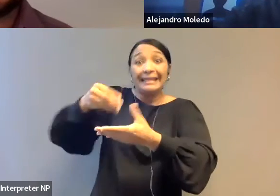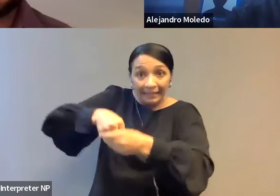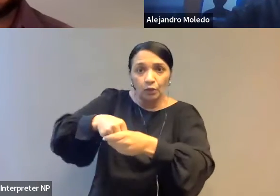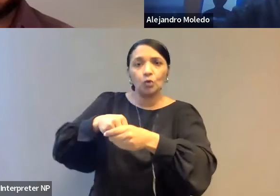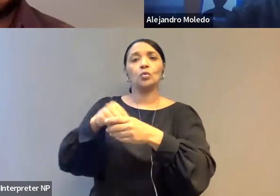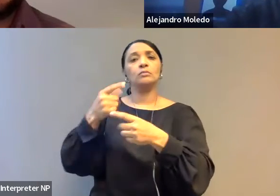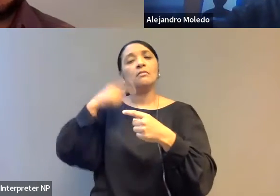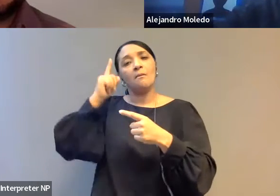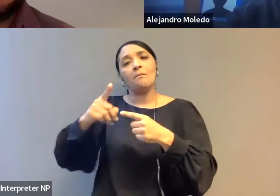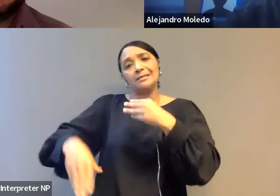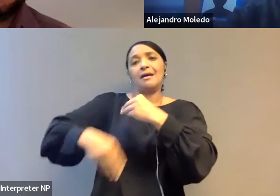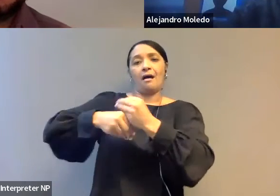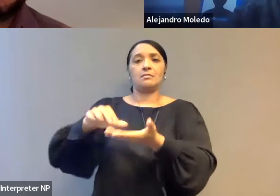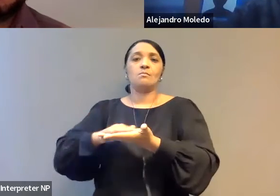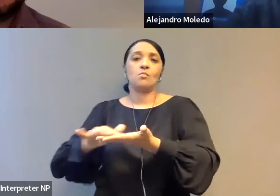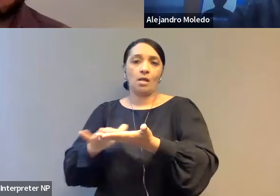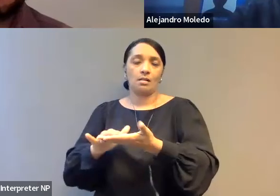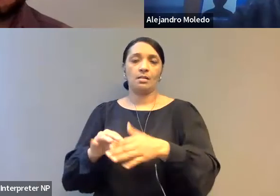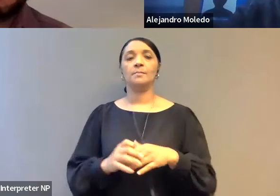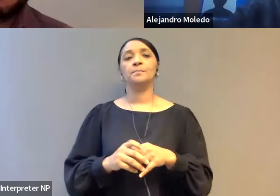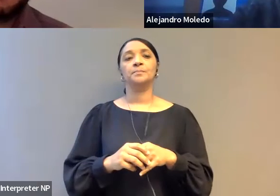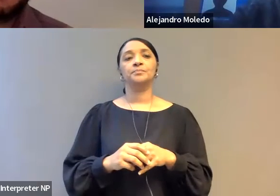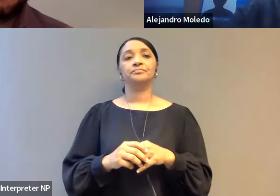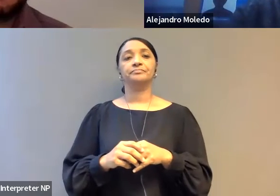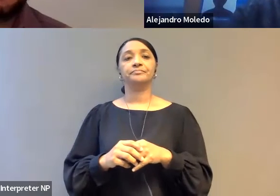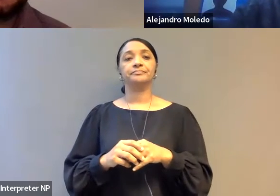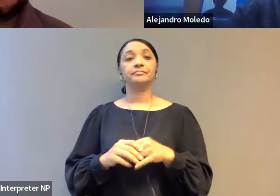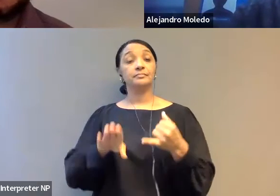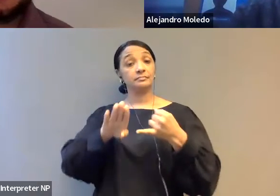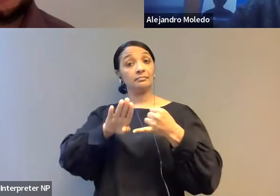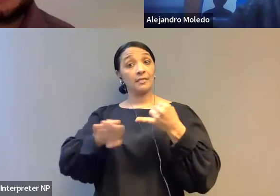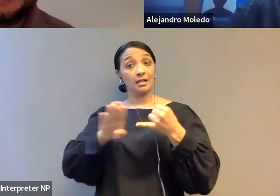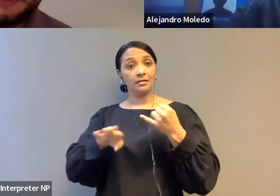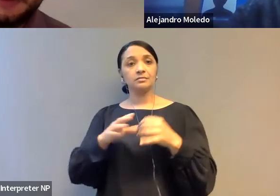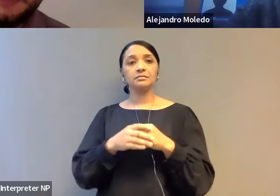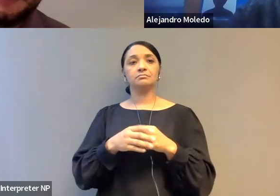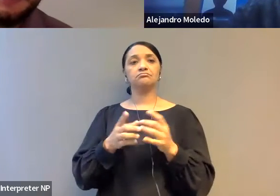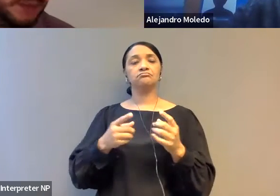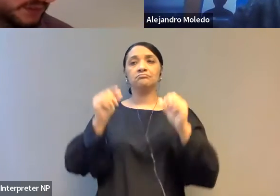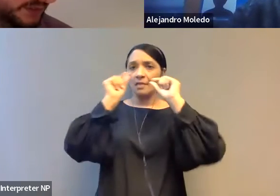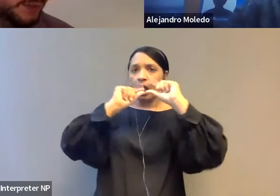so we are proposing to add it there. Finally, concerning awareness raising and the campaign